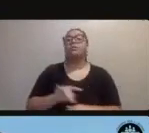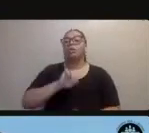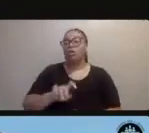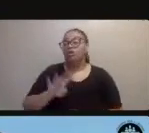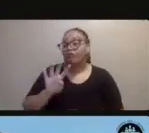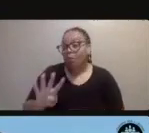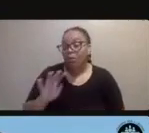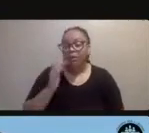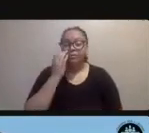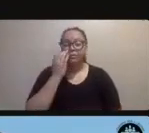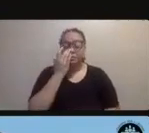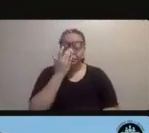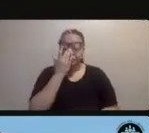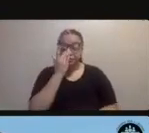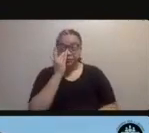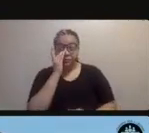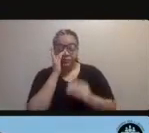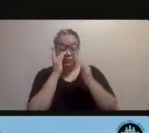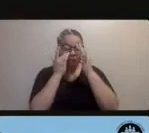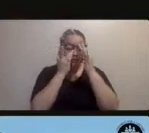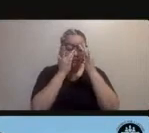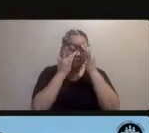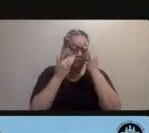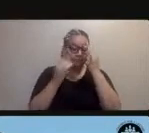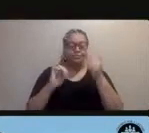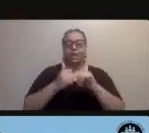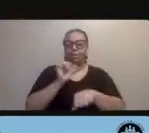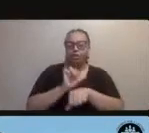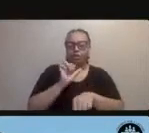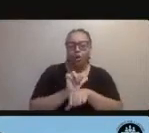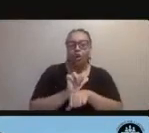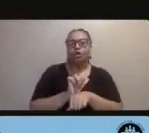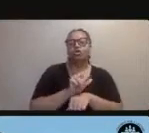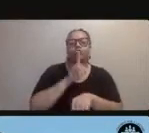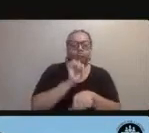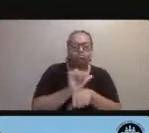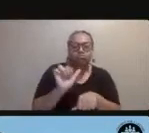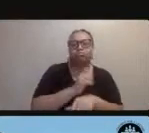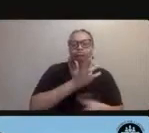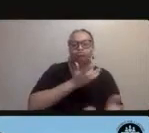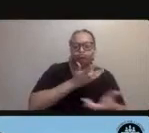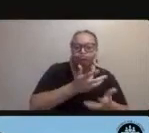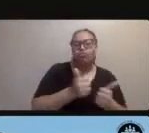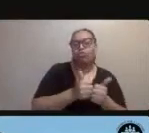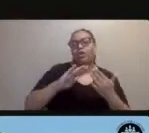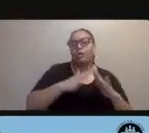SORRY FOR THAT INTERRUPTION.